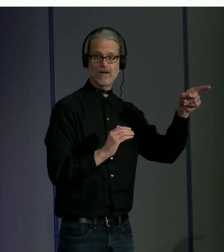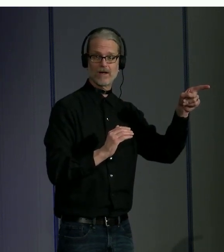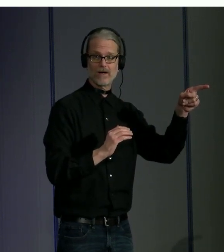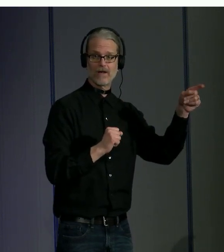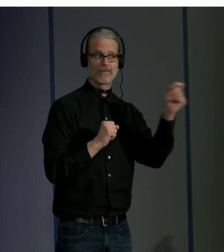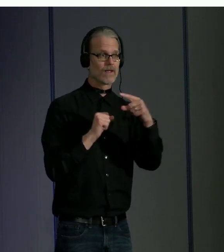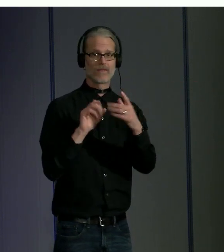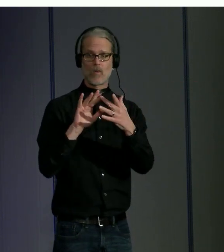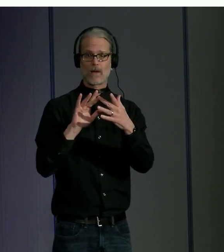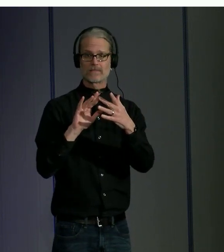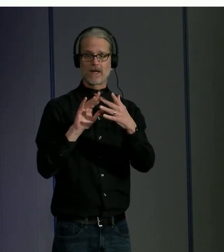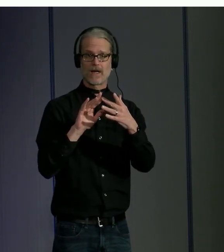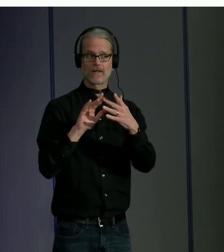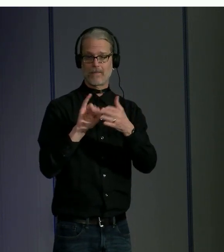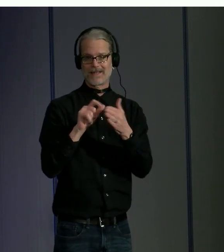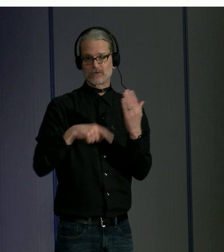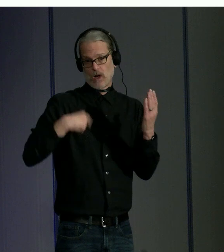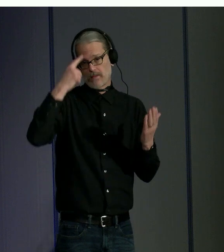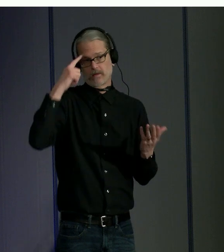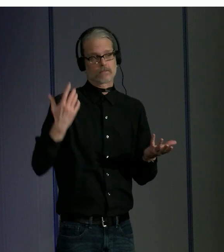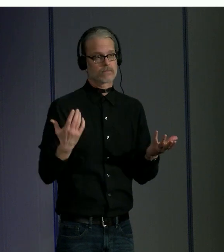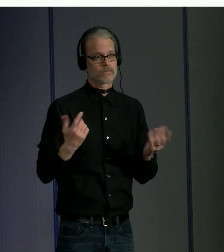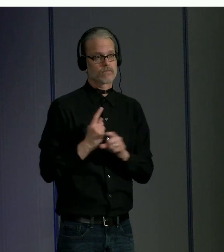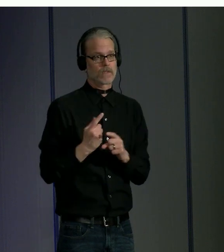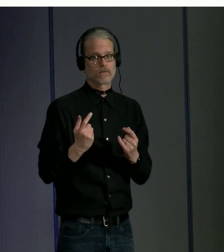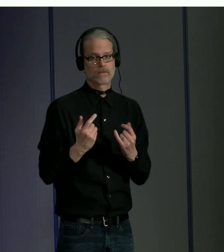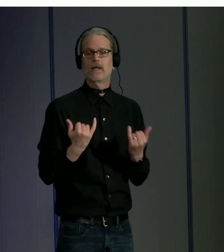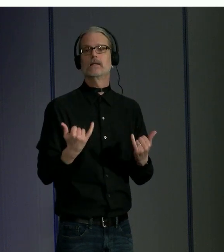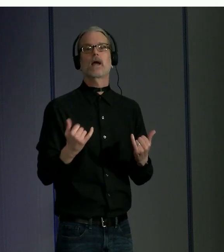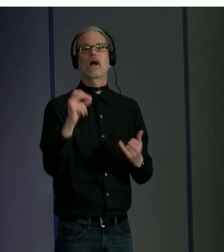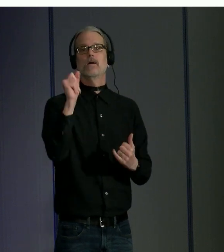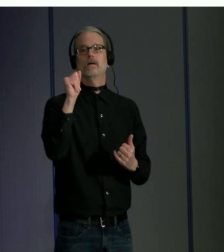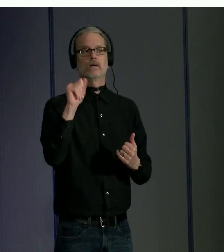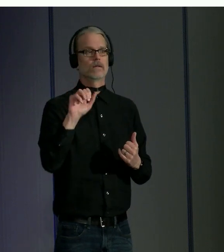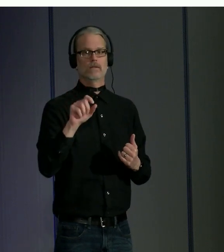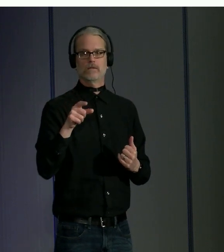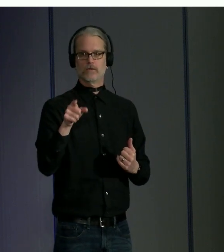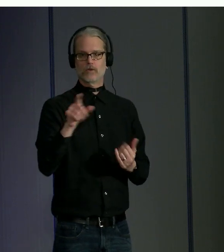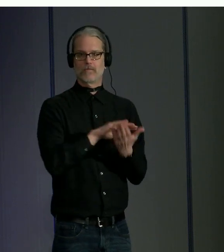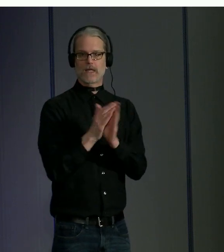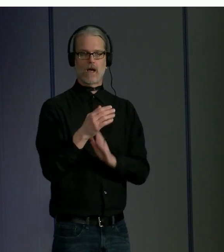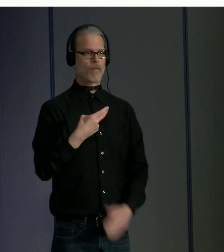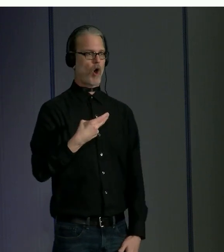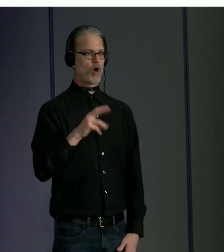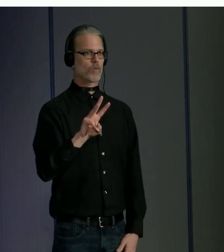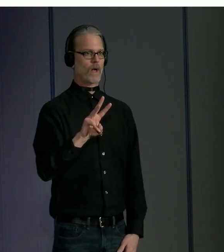thing that comes to my mind. Now suddenly, you're a hardware distributor.